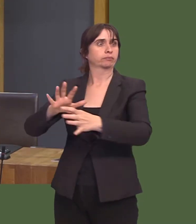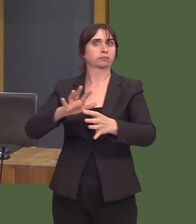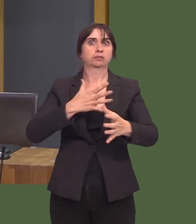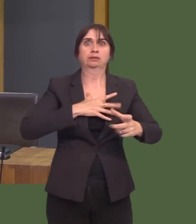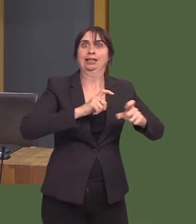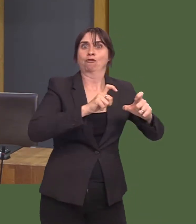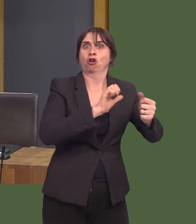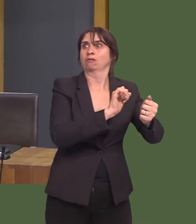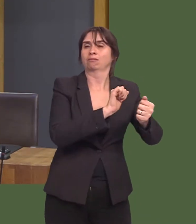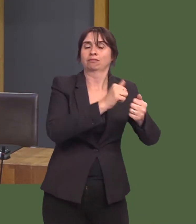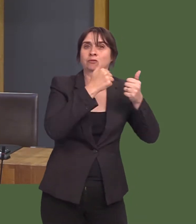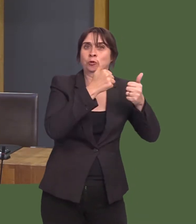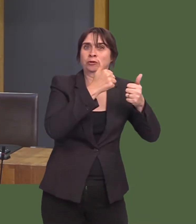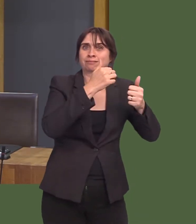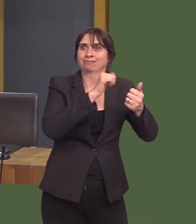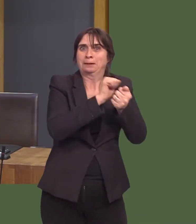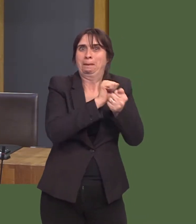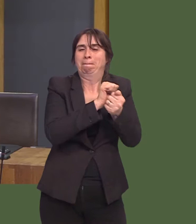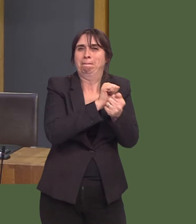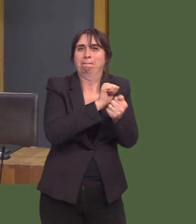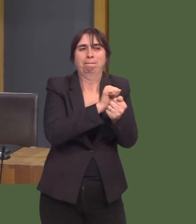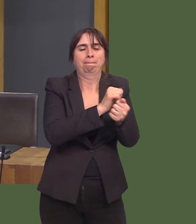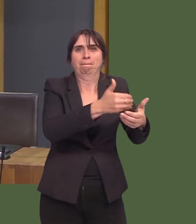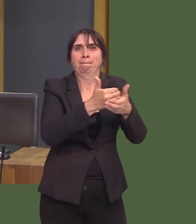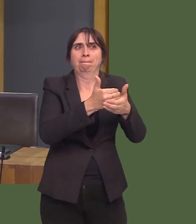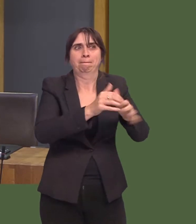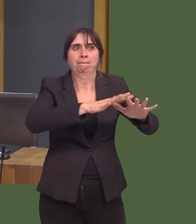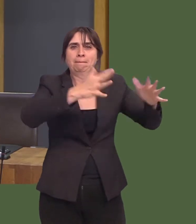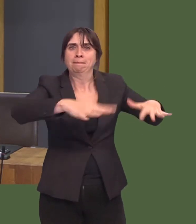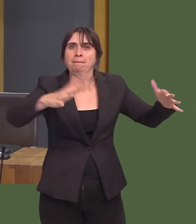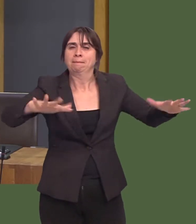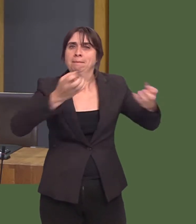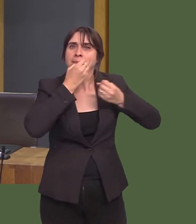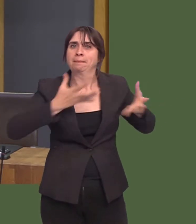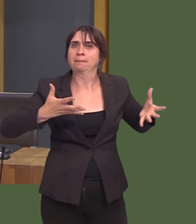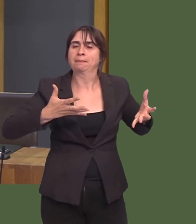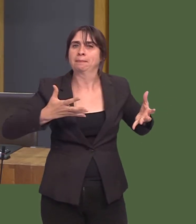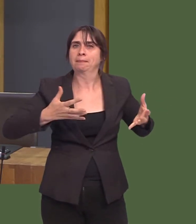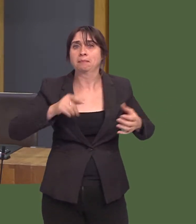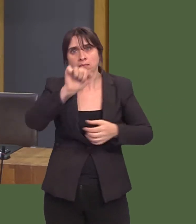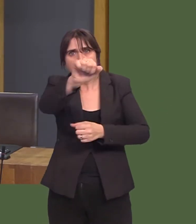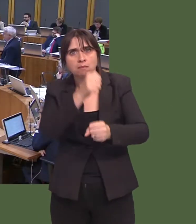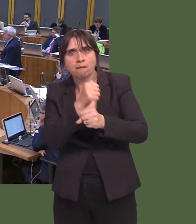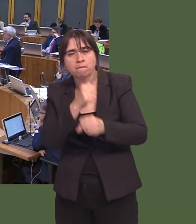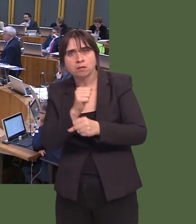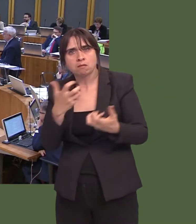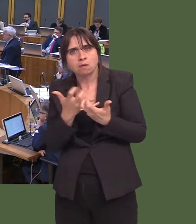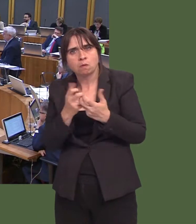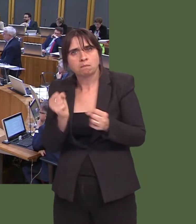ensure that we safeguard those environmental standards? What will you, as the Welsh Government, do to ensure that we never go back to a situation,